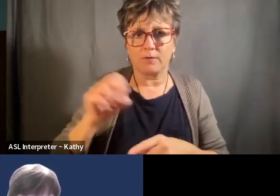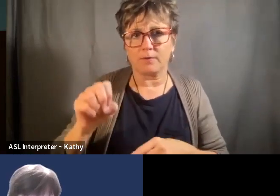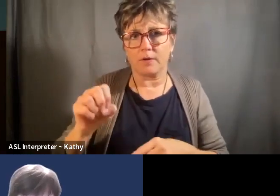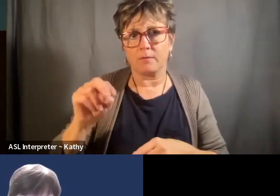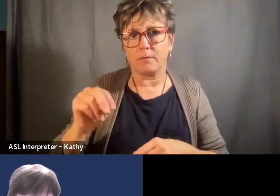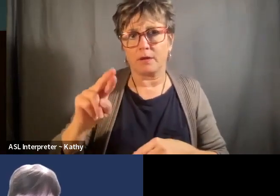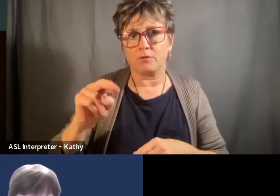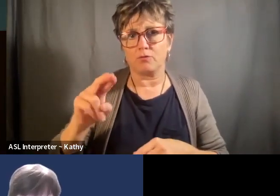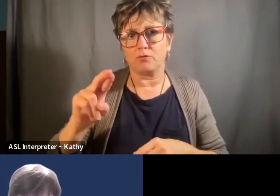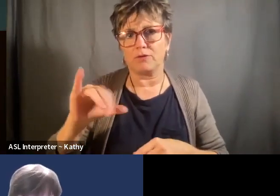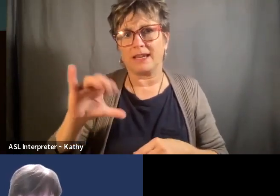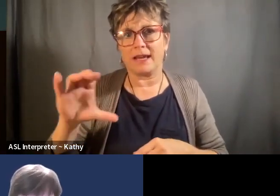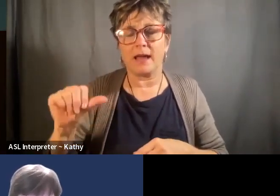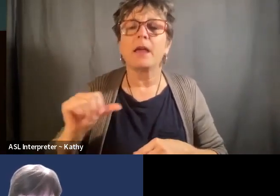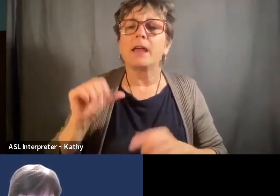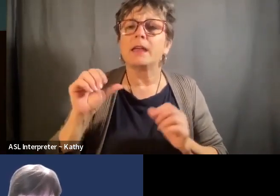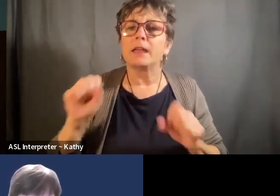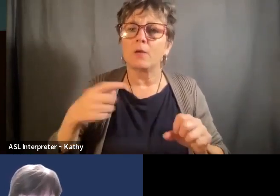users get in contact with other community members